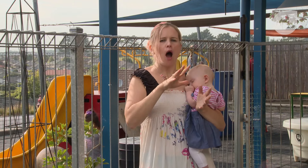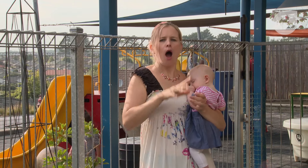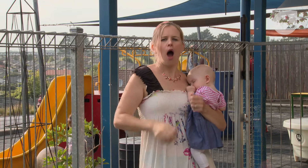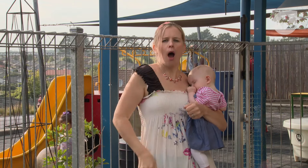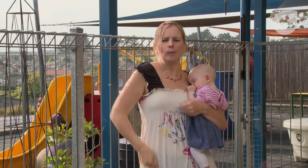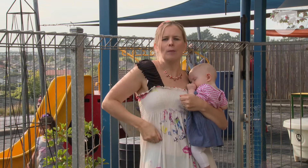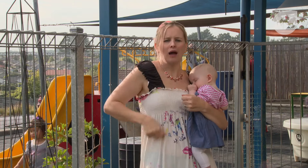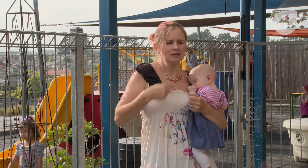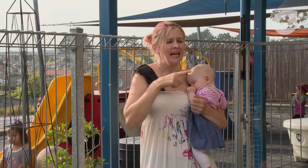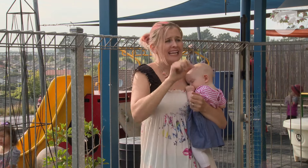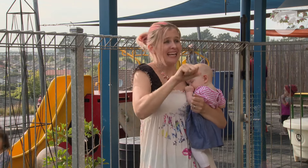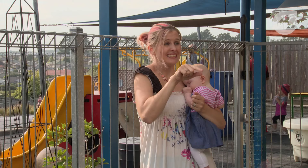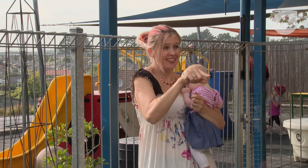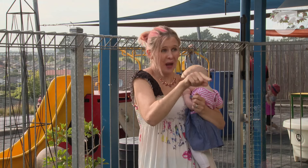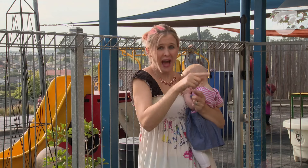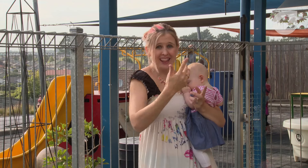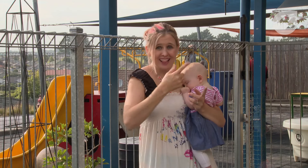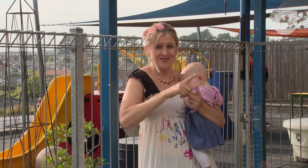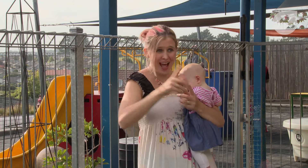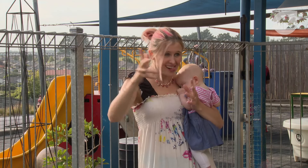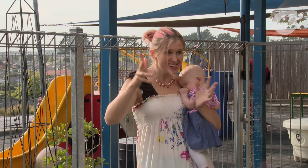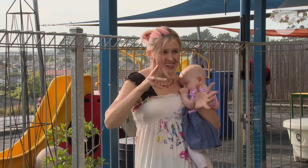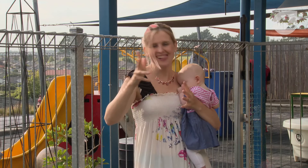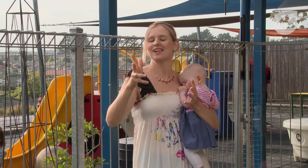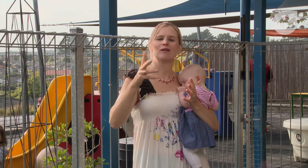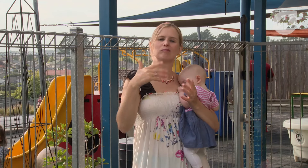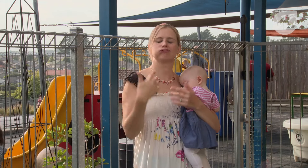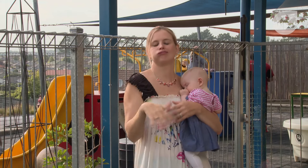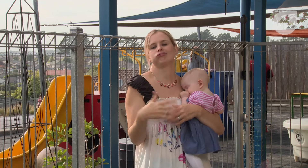and try to negotiate through gesture just to try and make it happen.